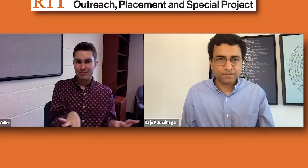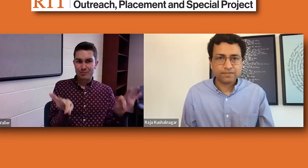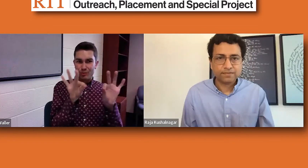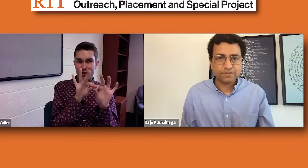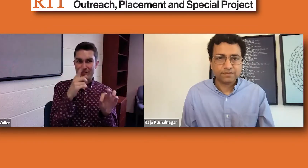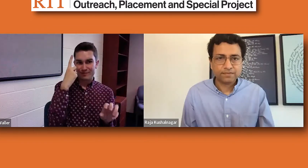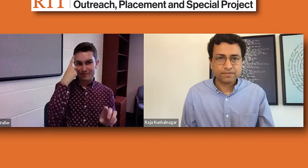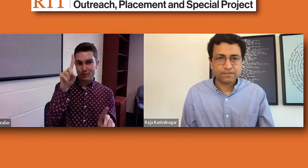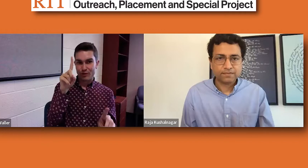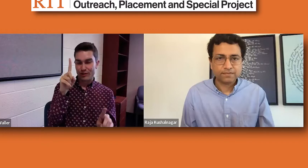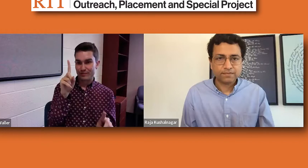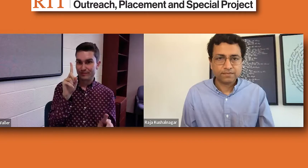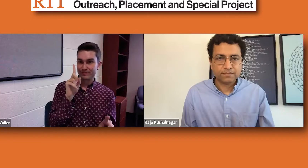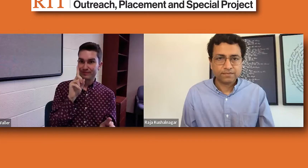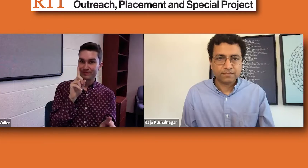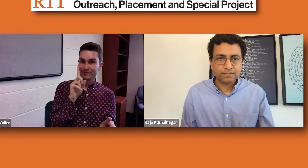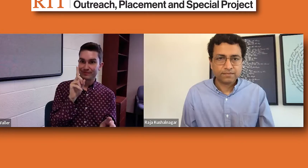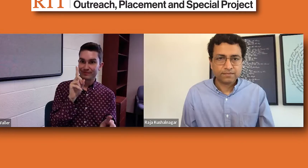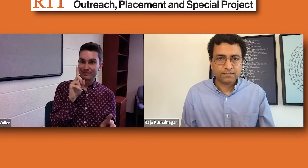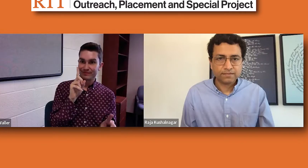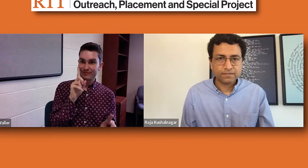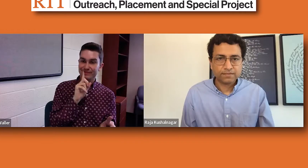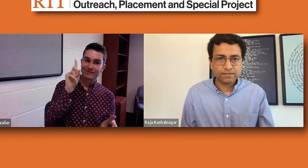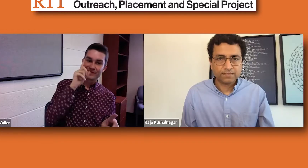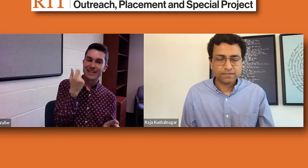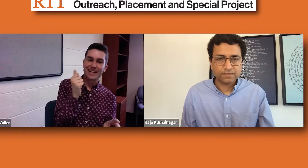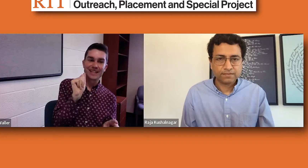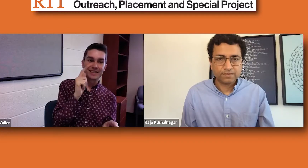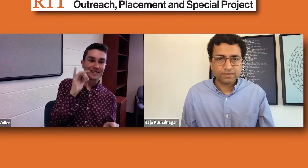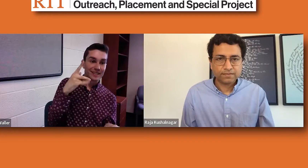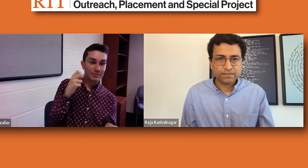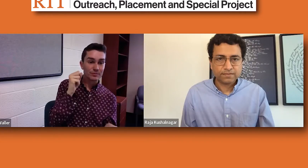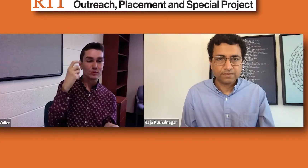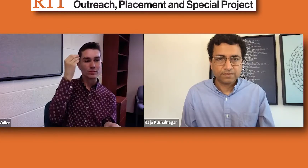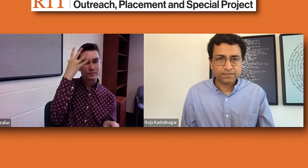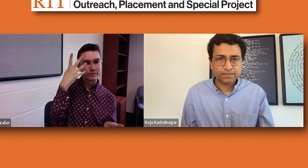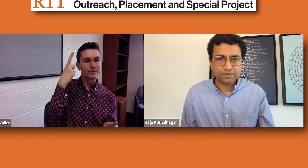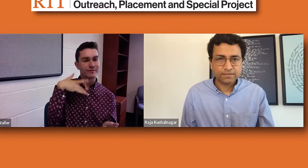it can be challenging. So do you have any tips or you know,